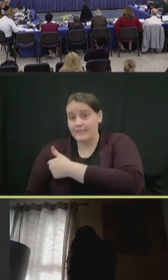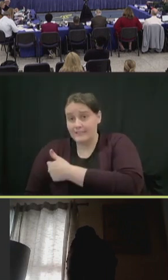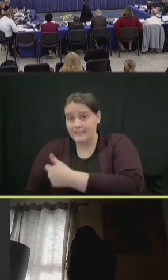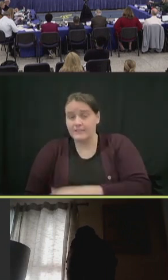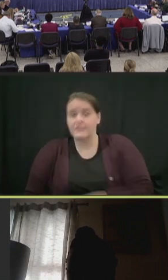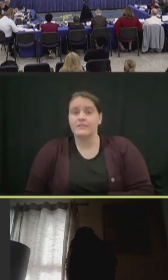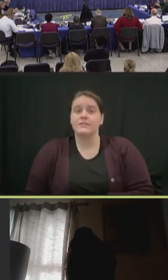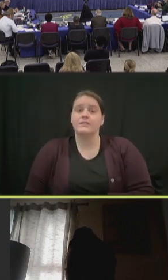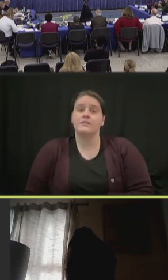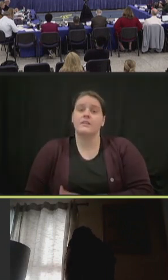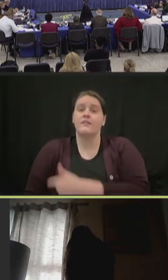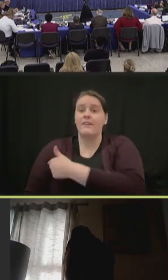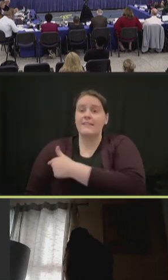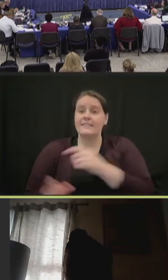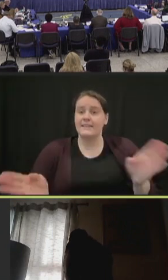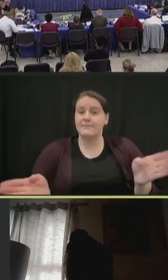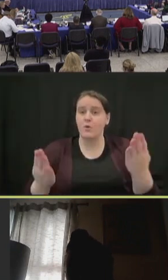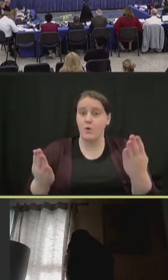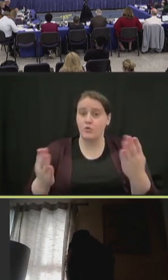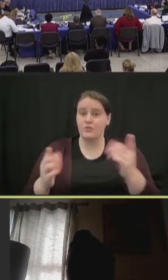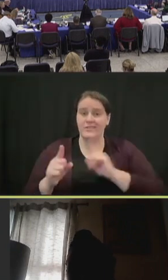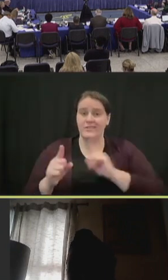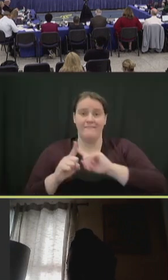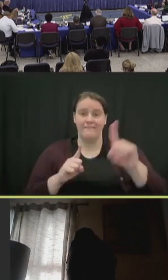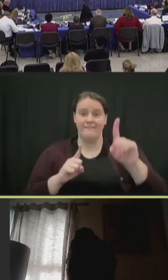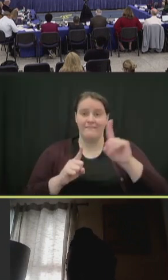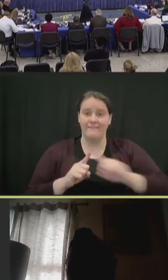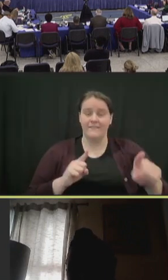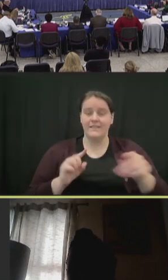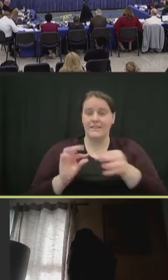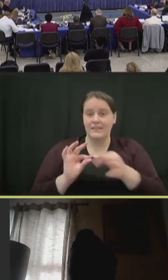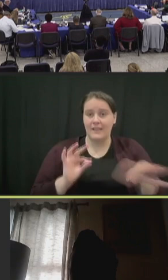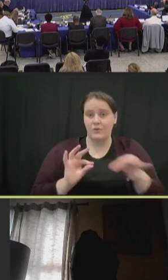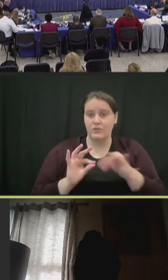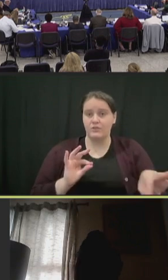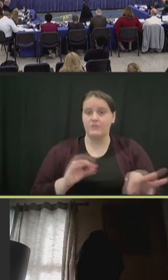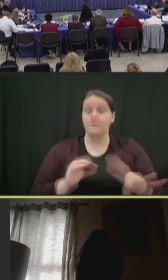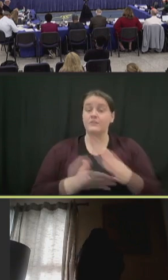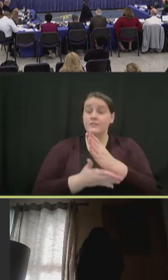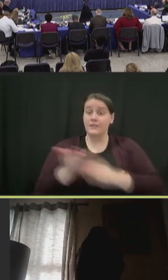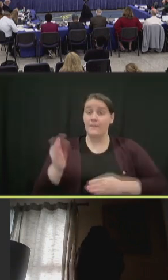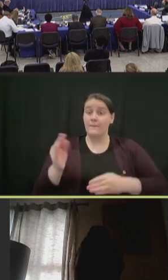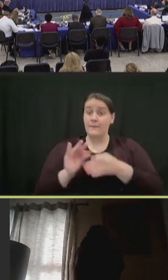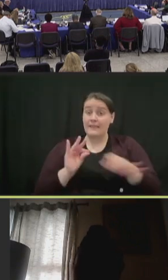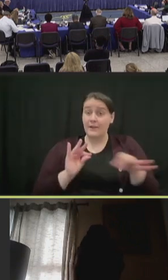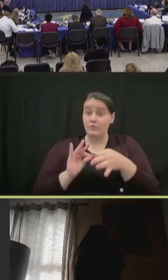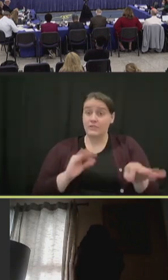promotion in different languages. And some of the languages that we see in the shelter